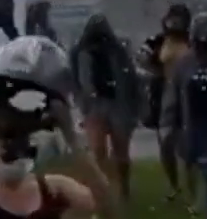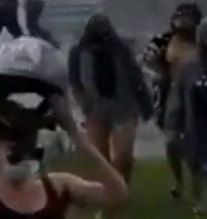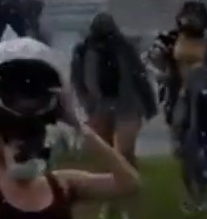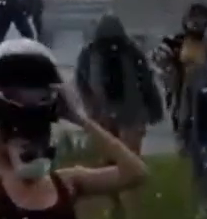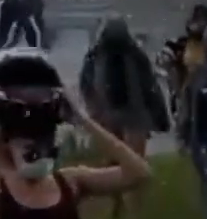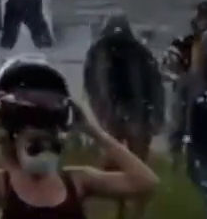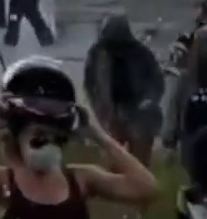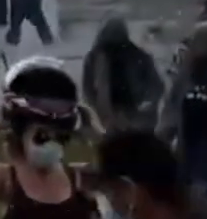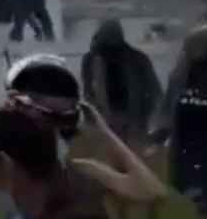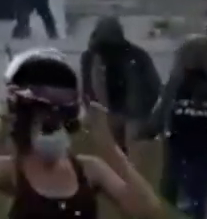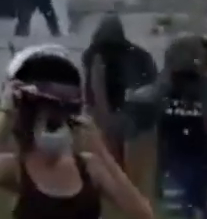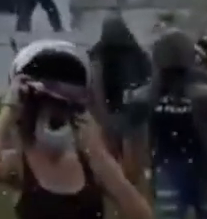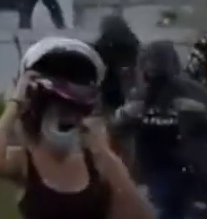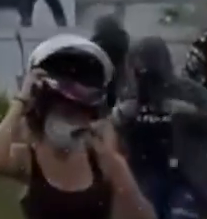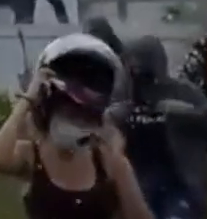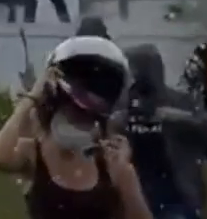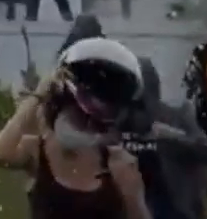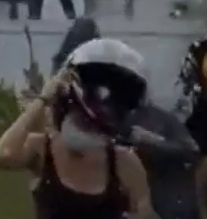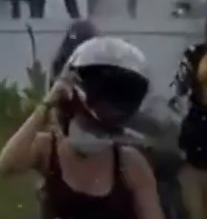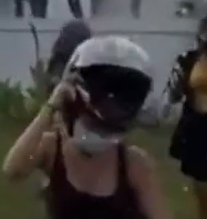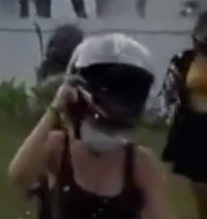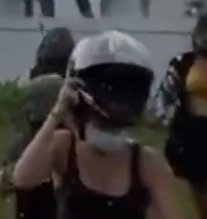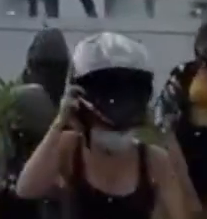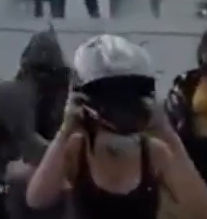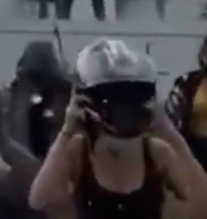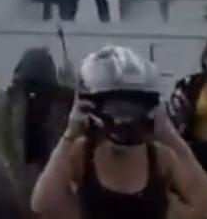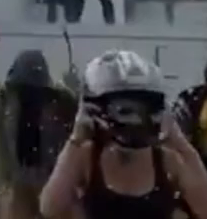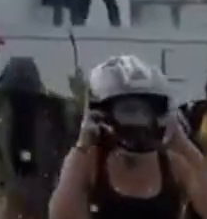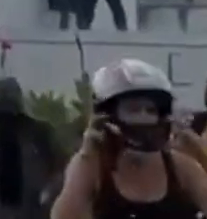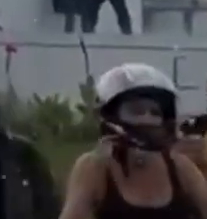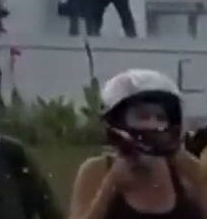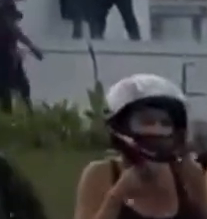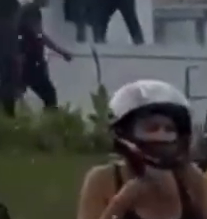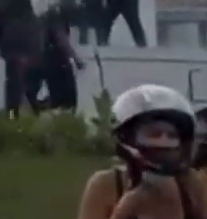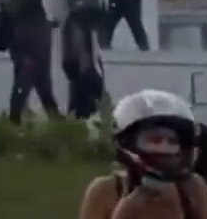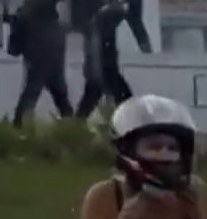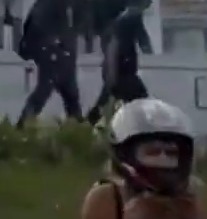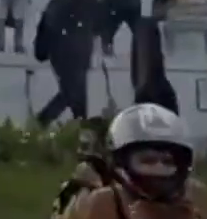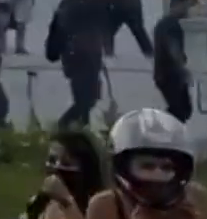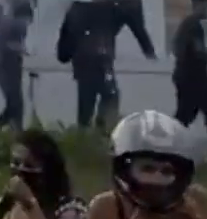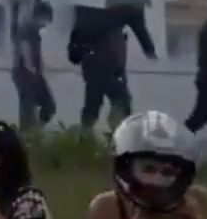to me for the rain. Then.